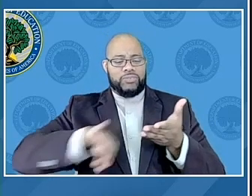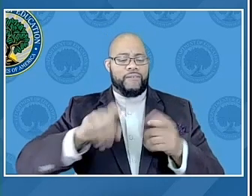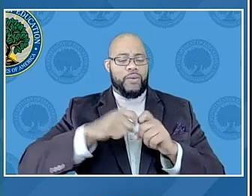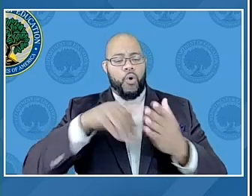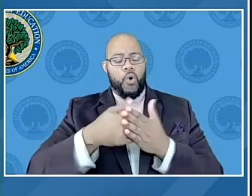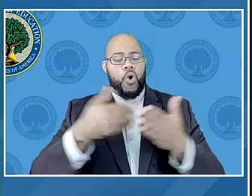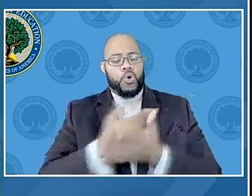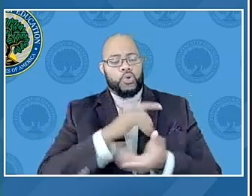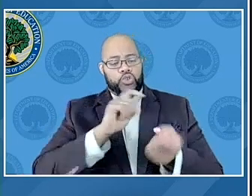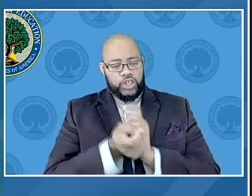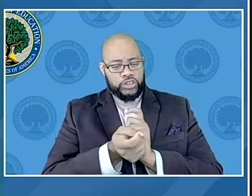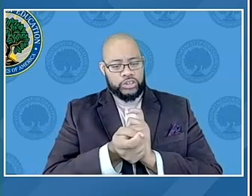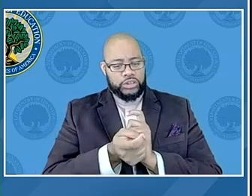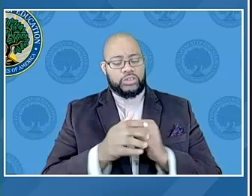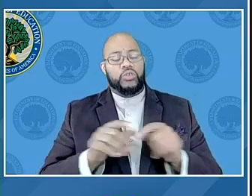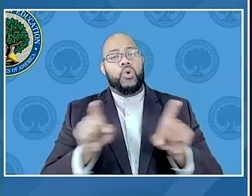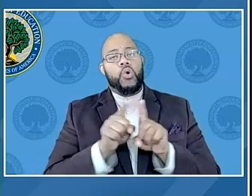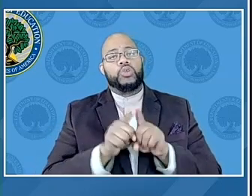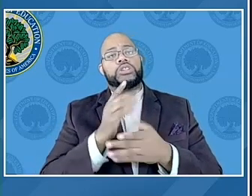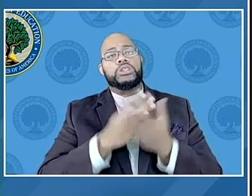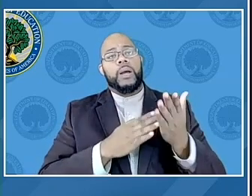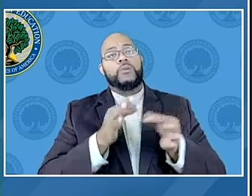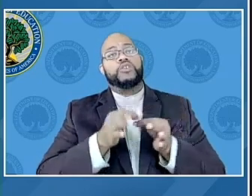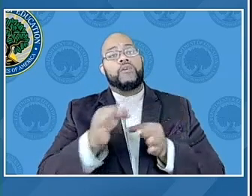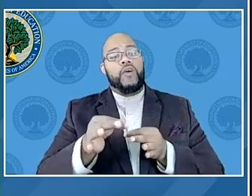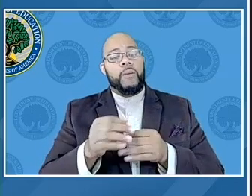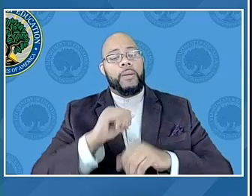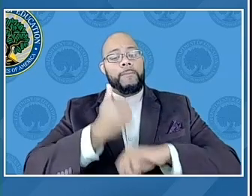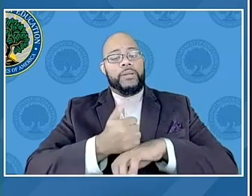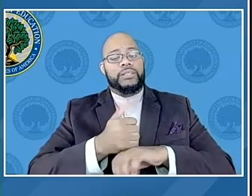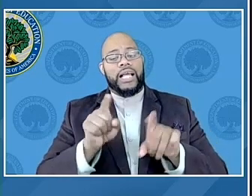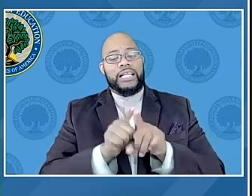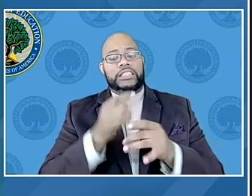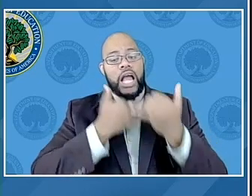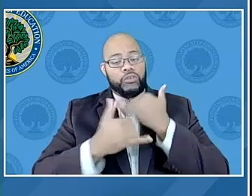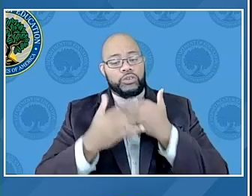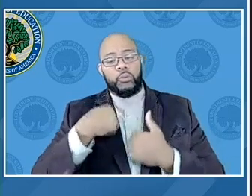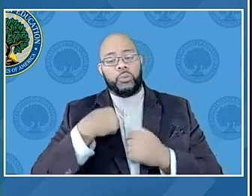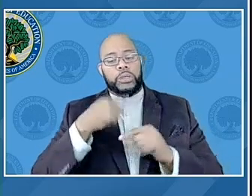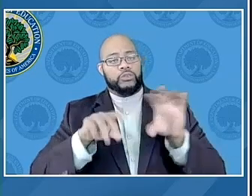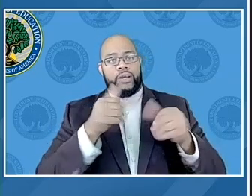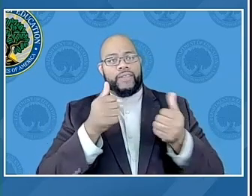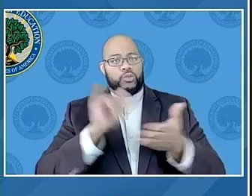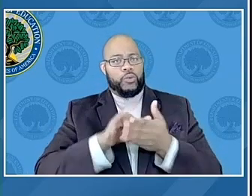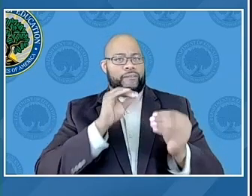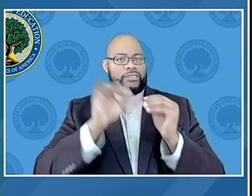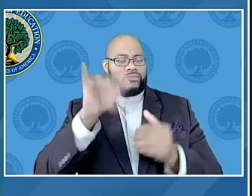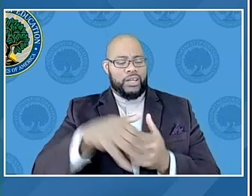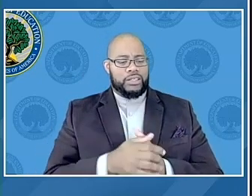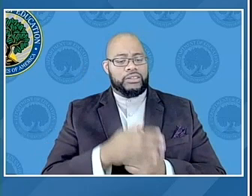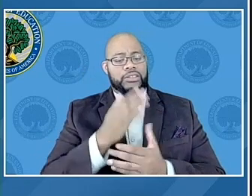Moreover, some of those deferments were placed as errors and we can't do anything to fix it. Some of us may actual payments